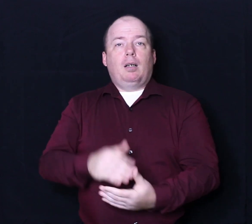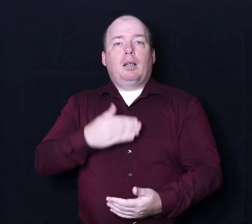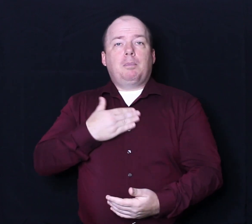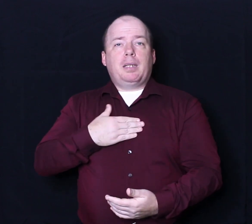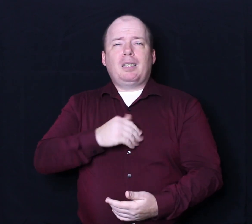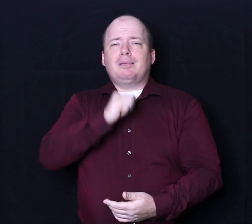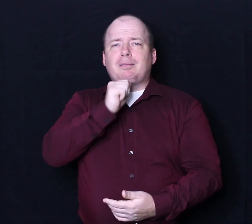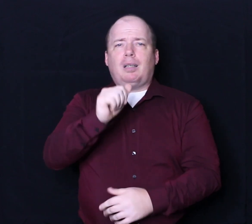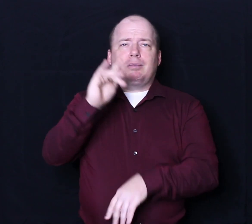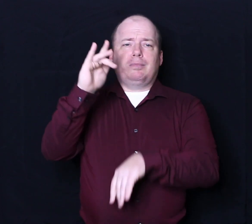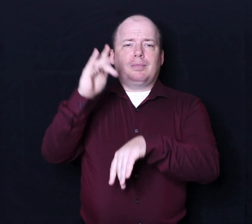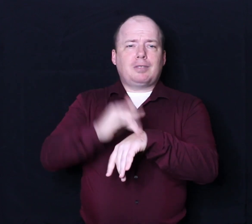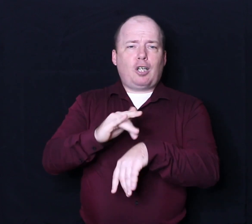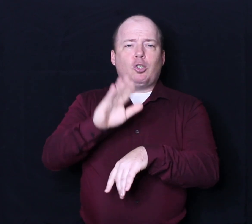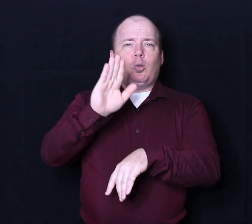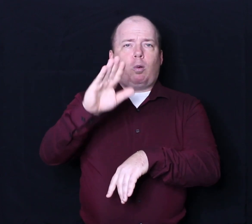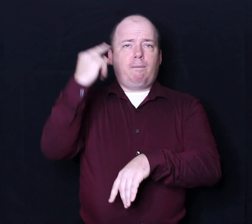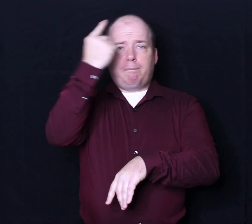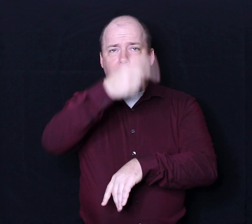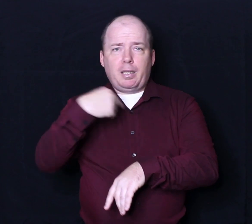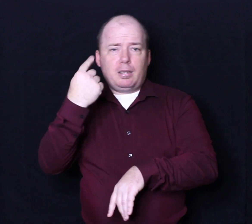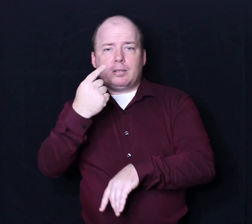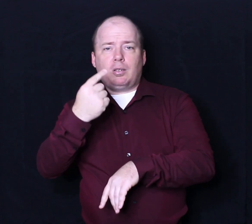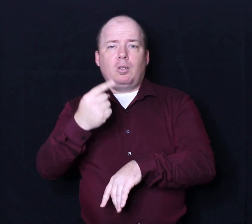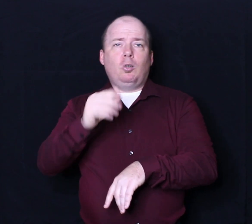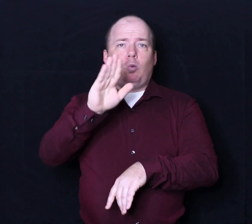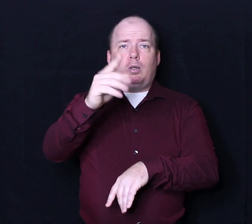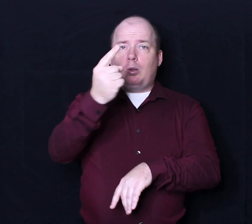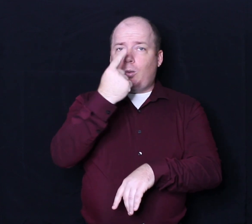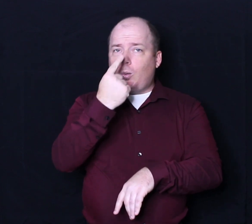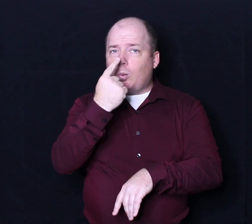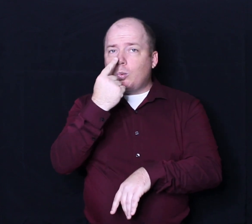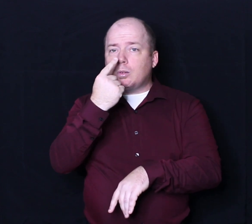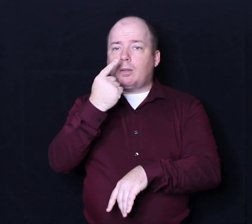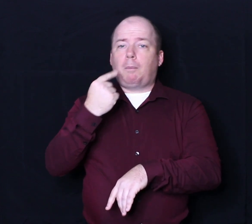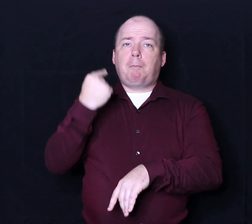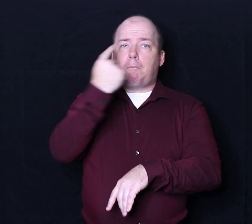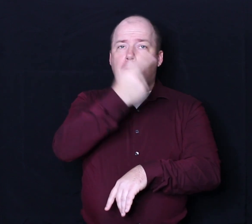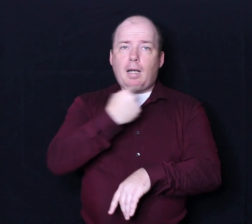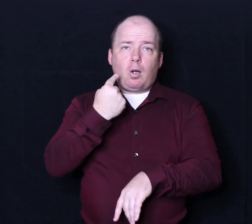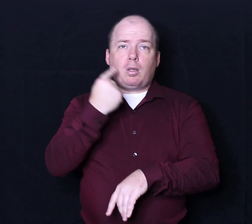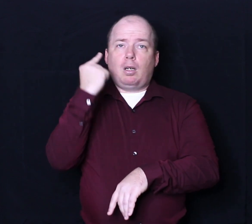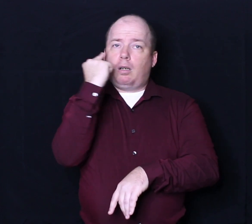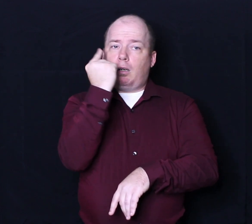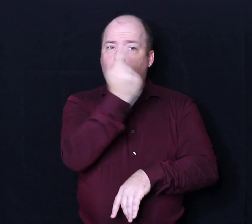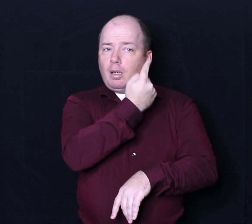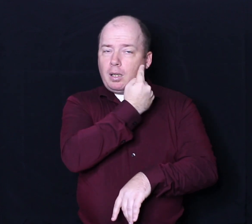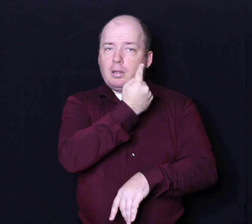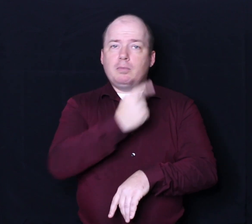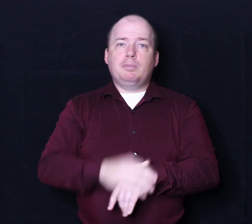do not touch your face,